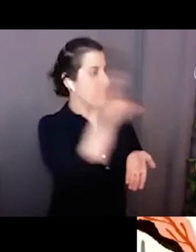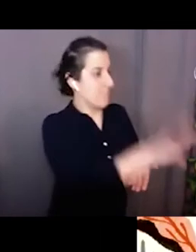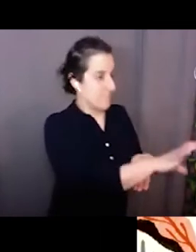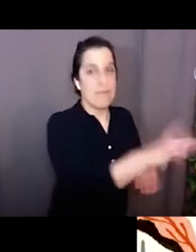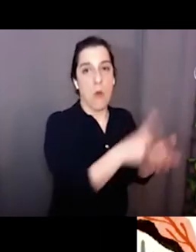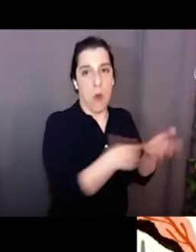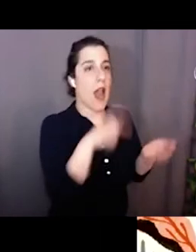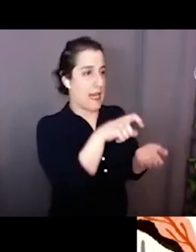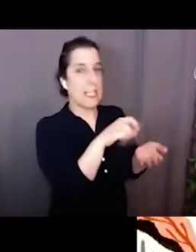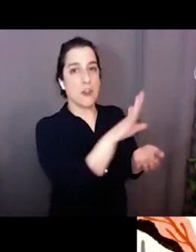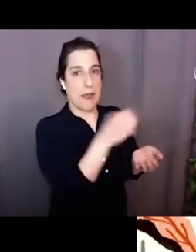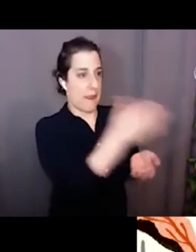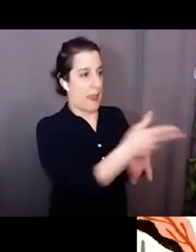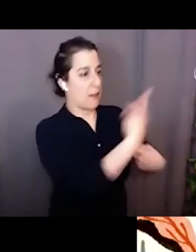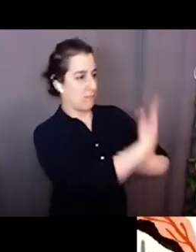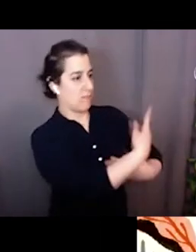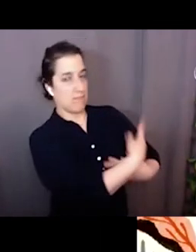and fully engaged and welcomed.